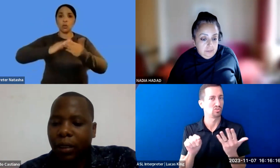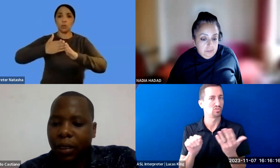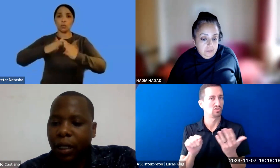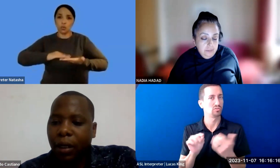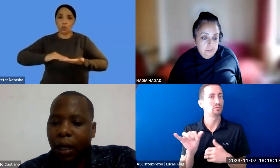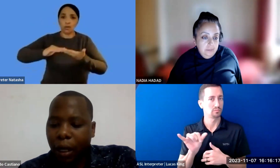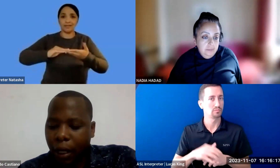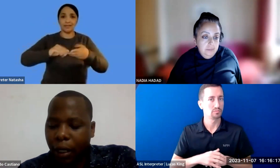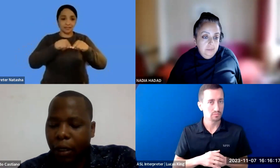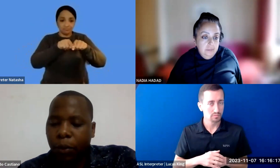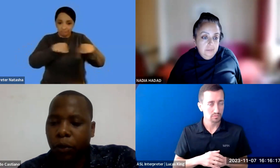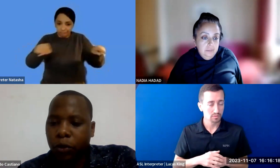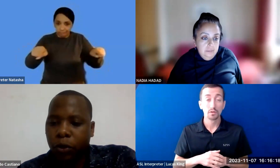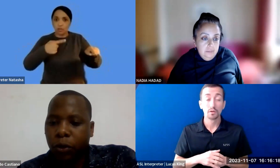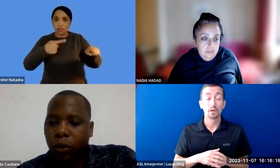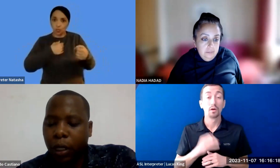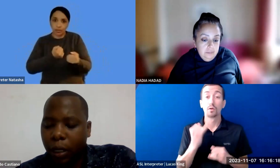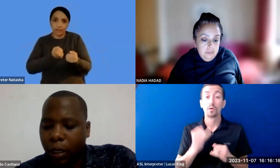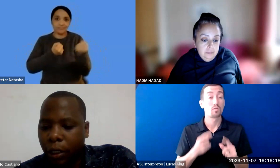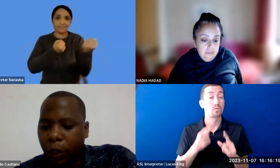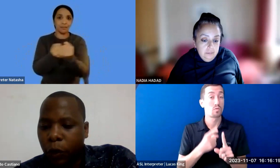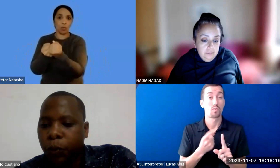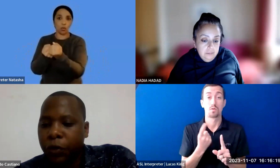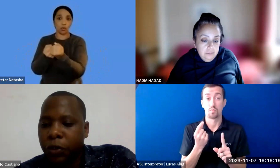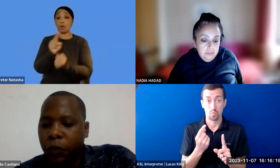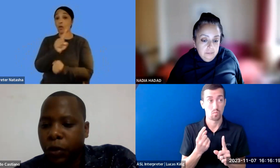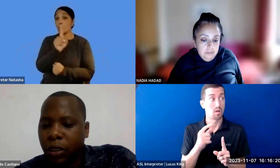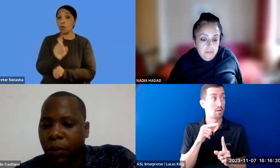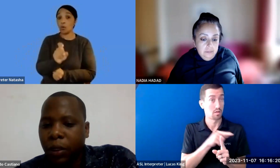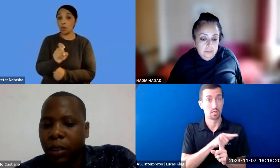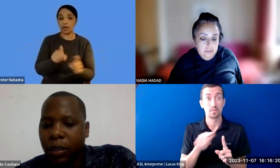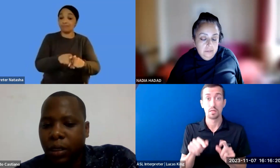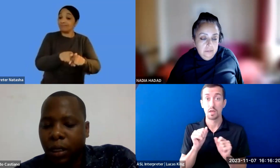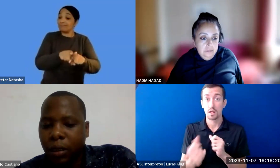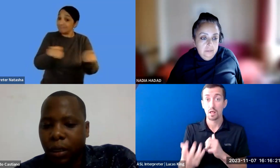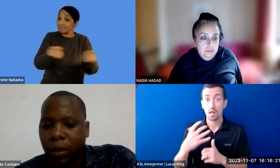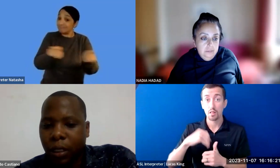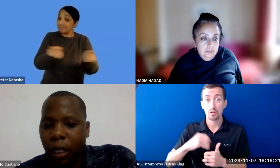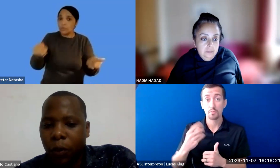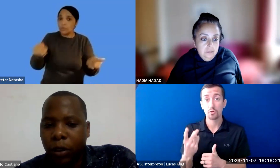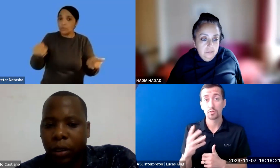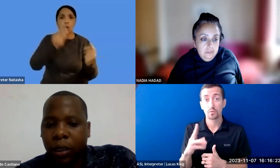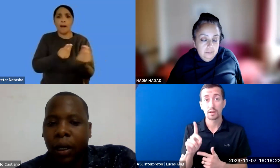so that they are able to include Persons with Disabilities in their work.